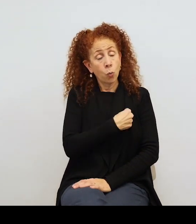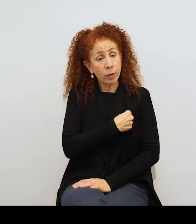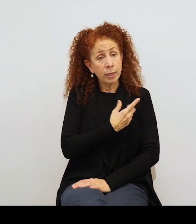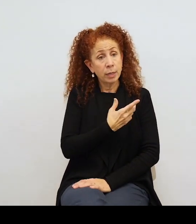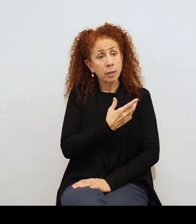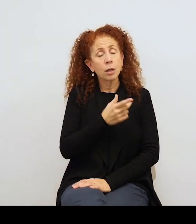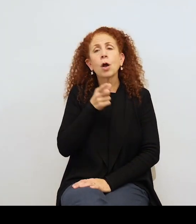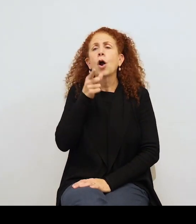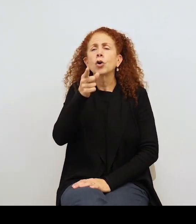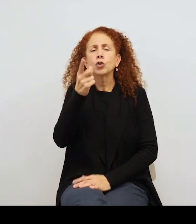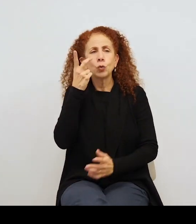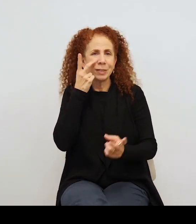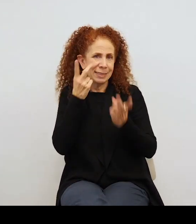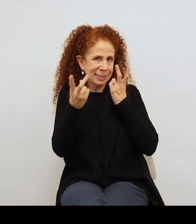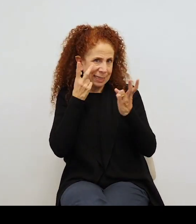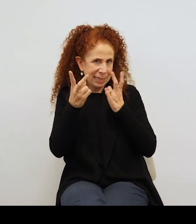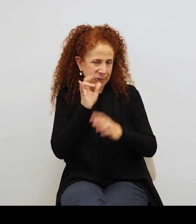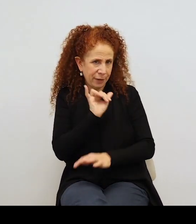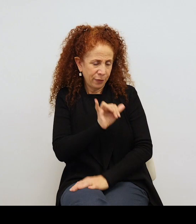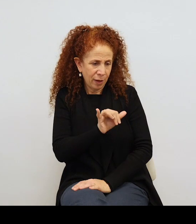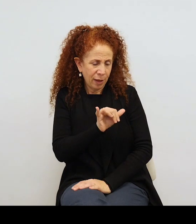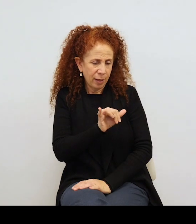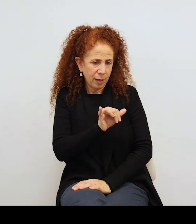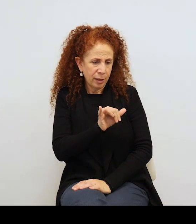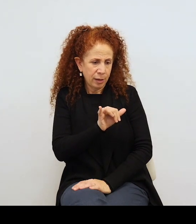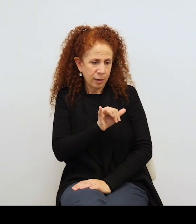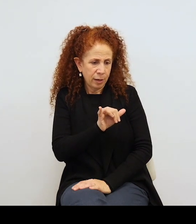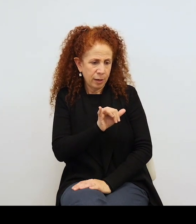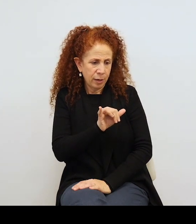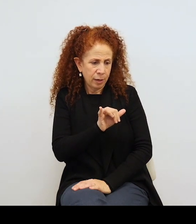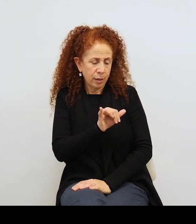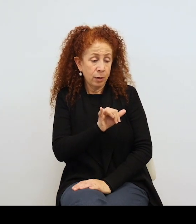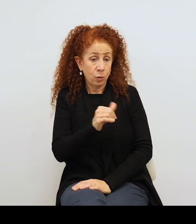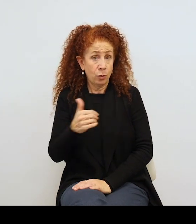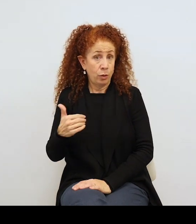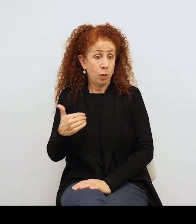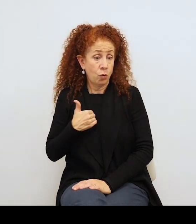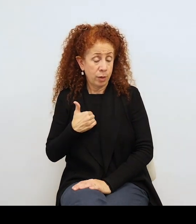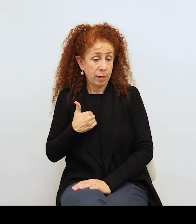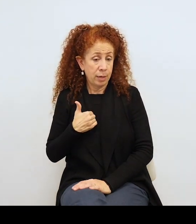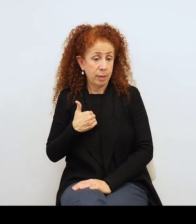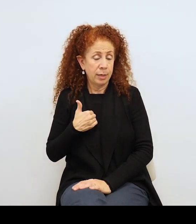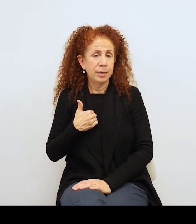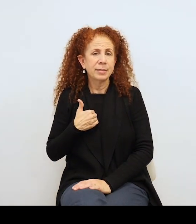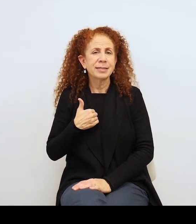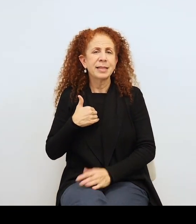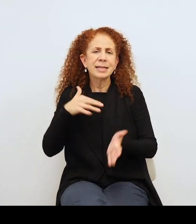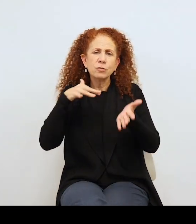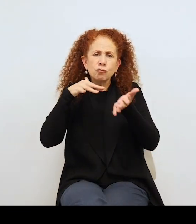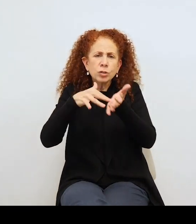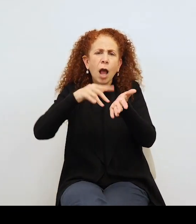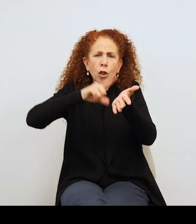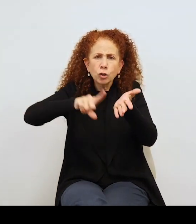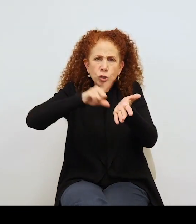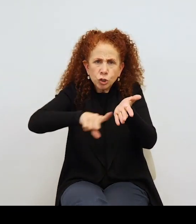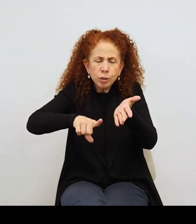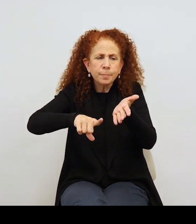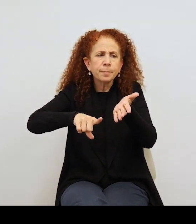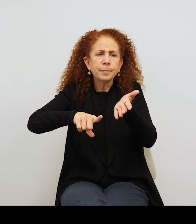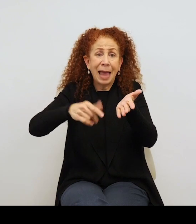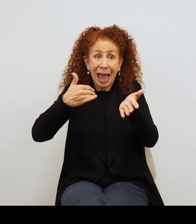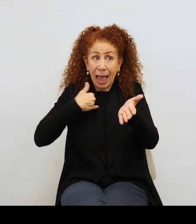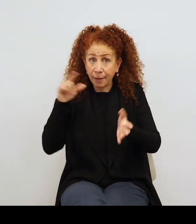are you seeing that there is scholarship or research